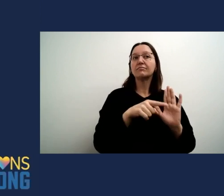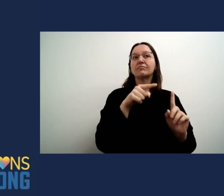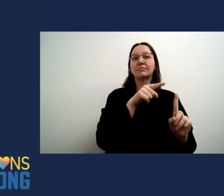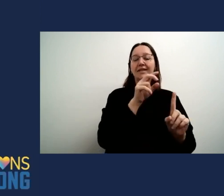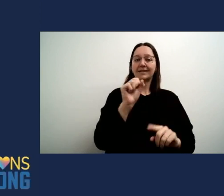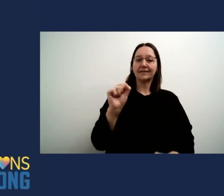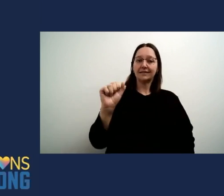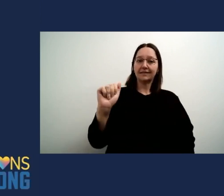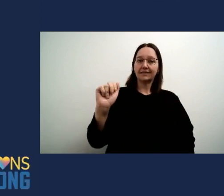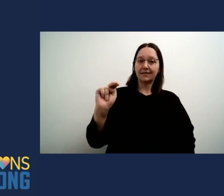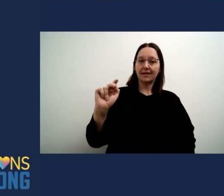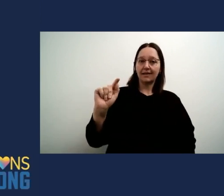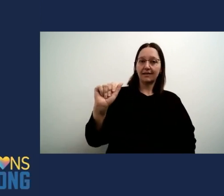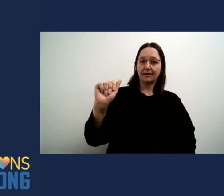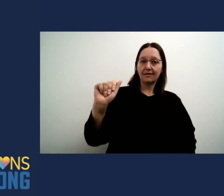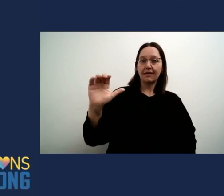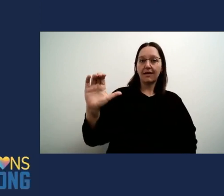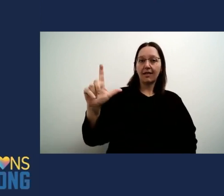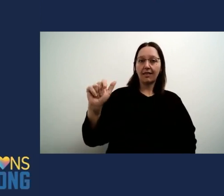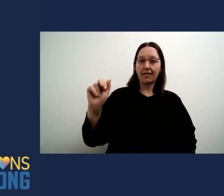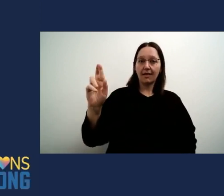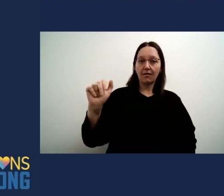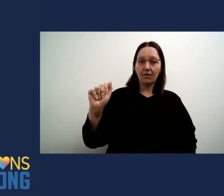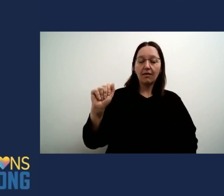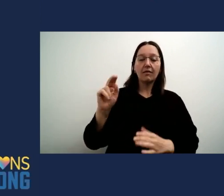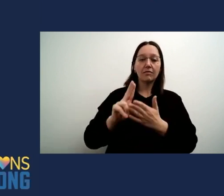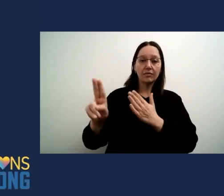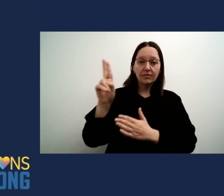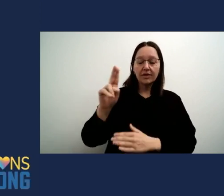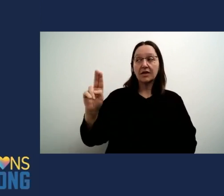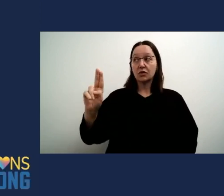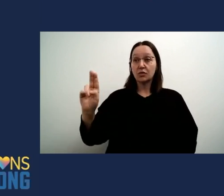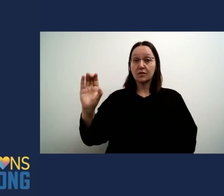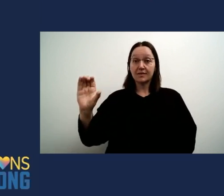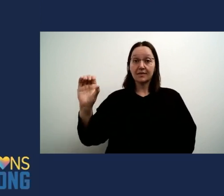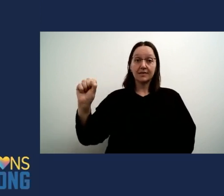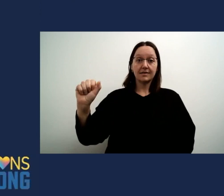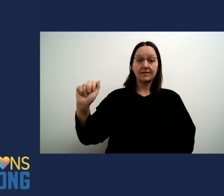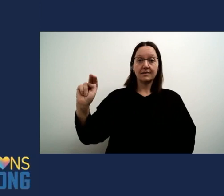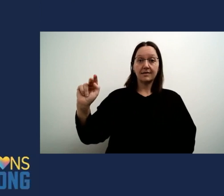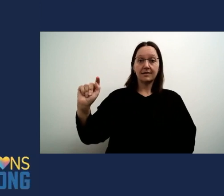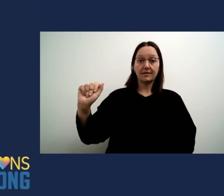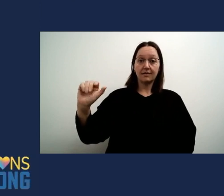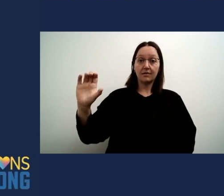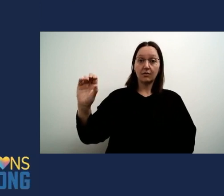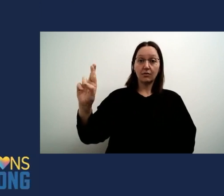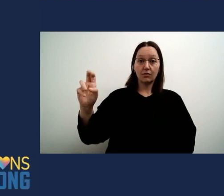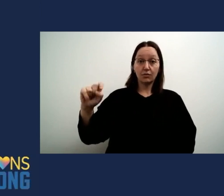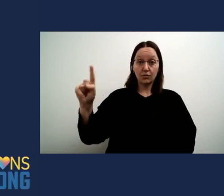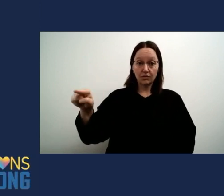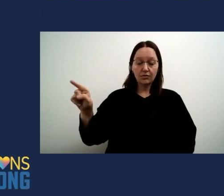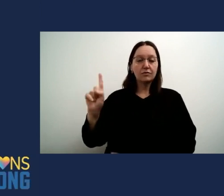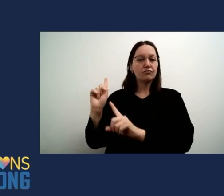of islamophobia and assignment and anti-Semitism. Because every